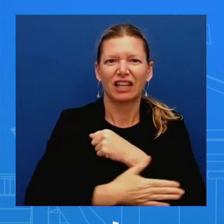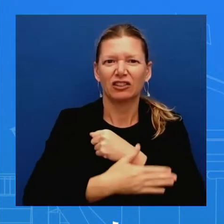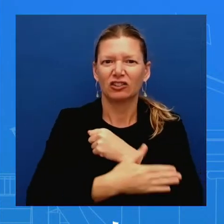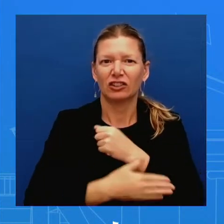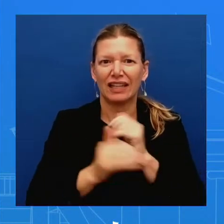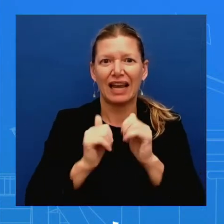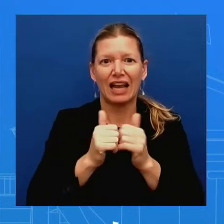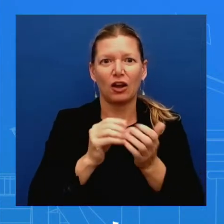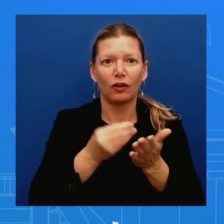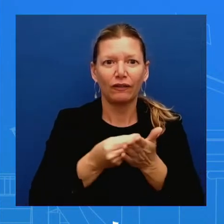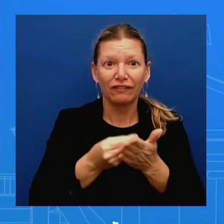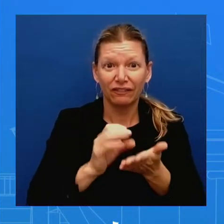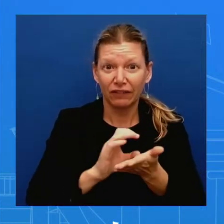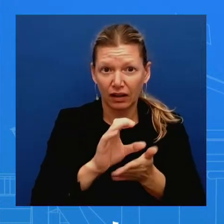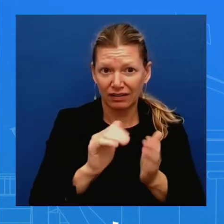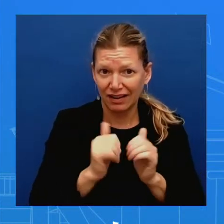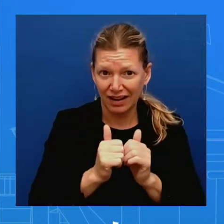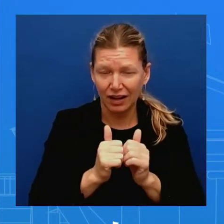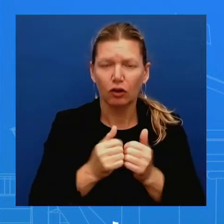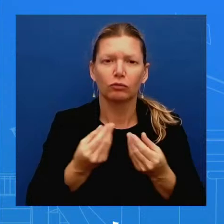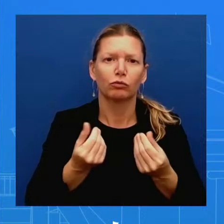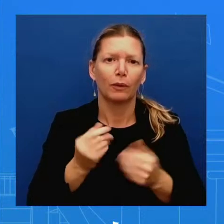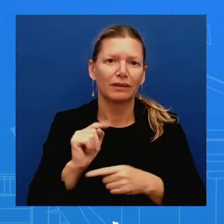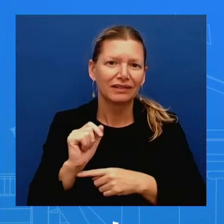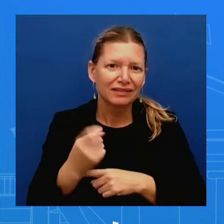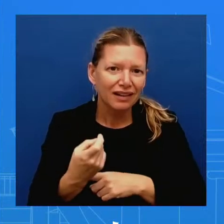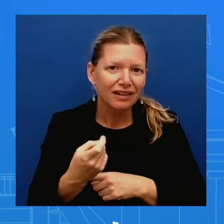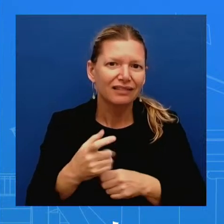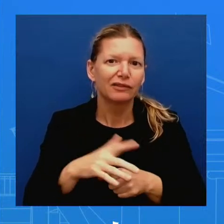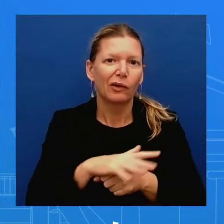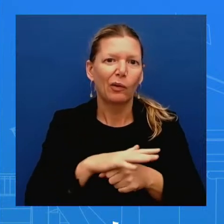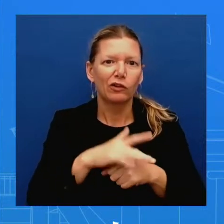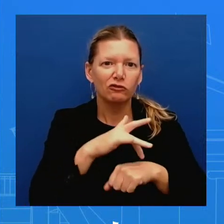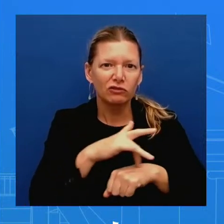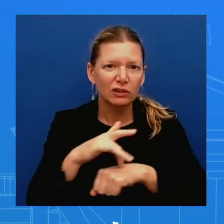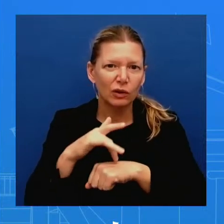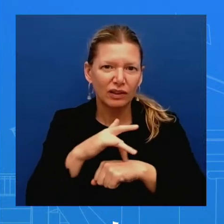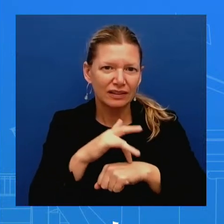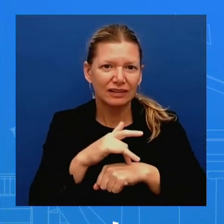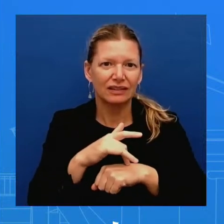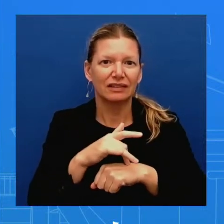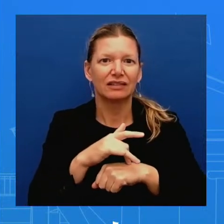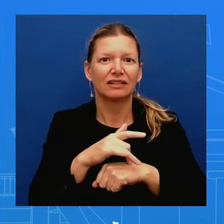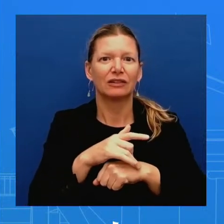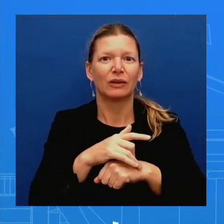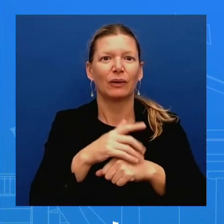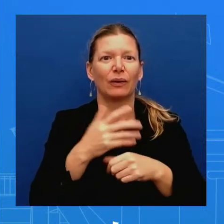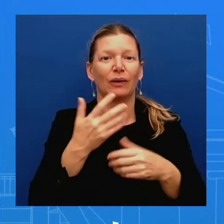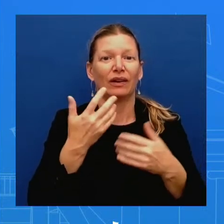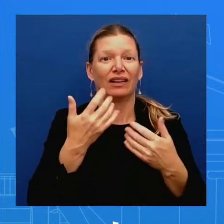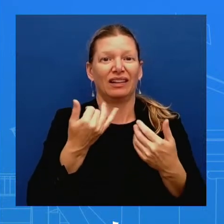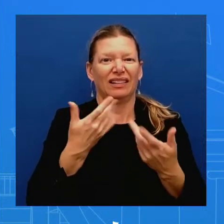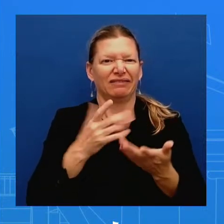not necessarily dedicated at the level that they ought to receive, even in -- sometimes in the same town or the -- or the same state,